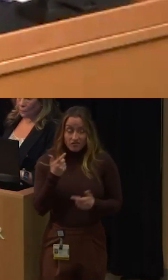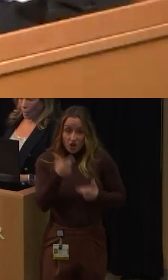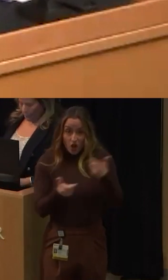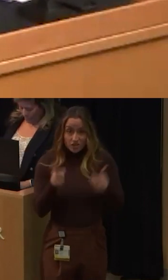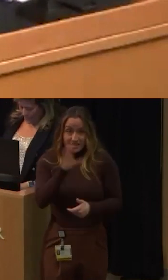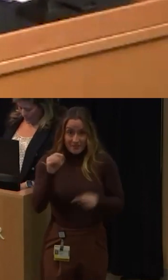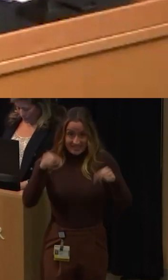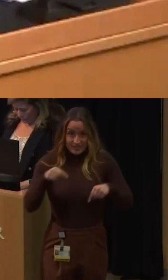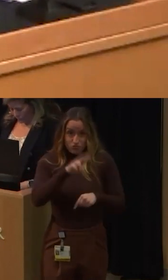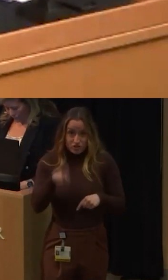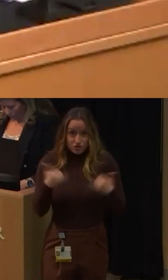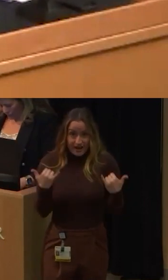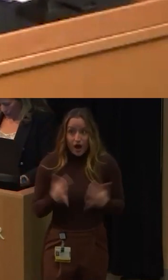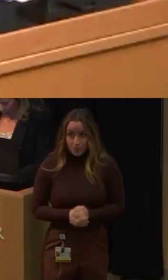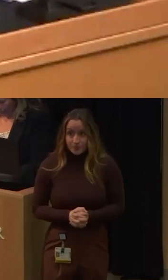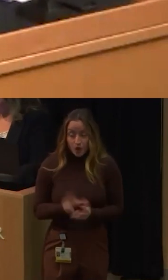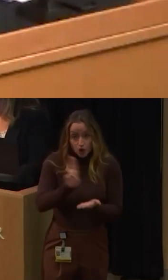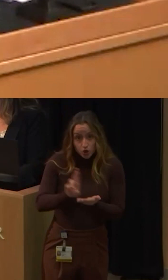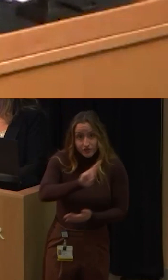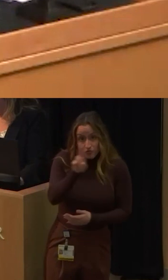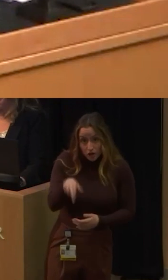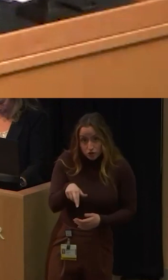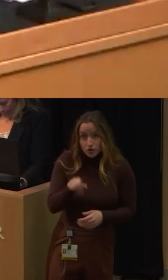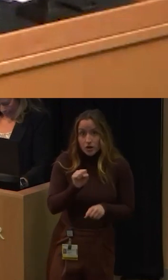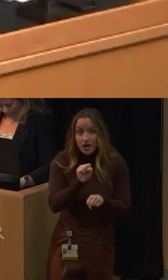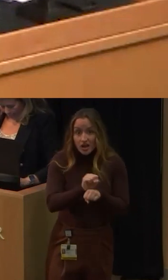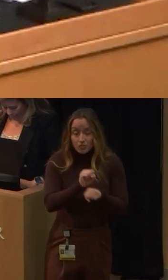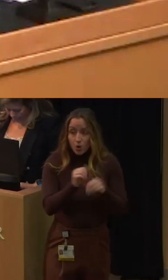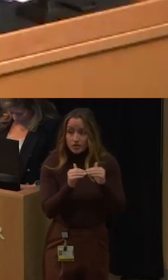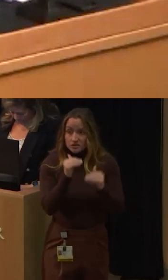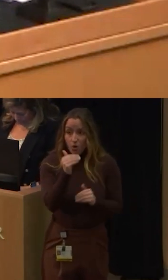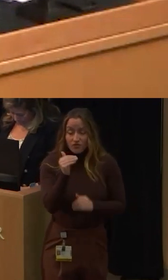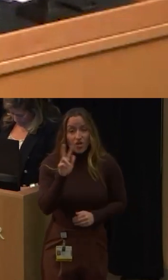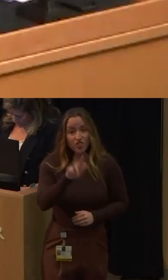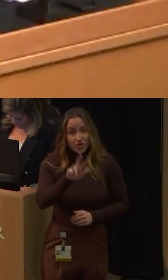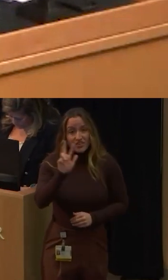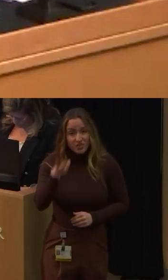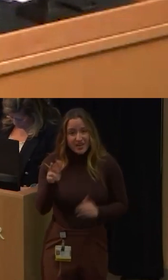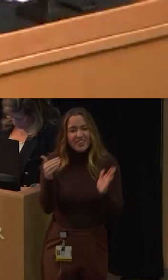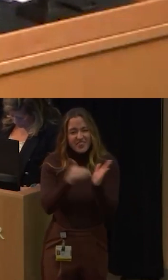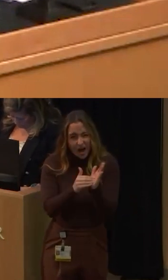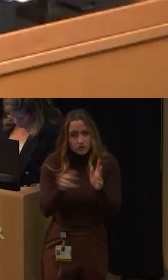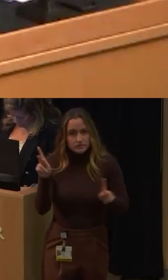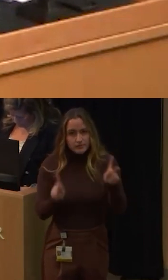The University of Rochester, according to its website, employs more than 33,000 people.